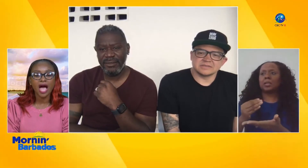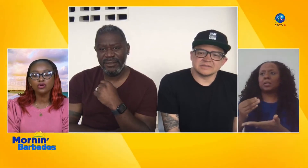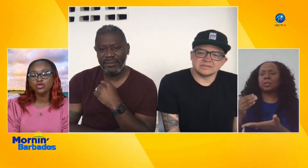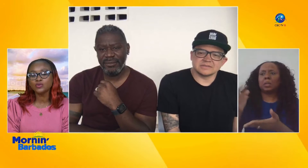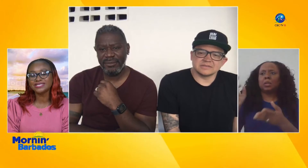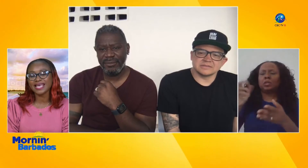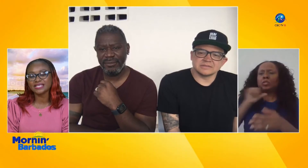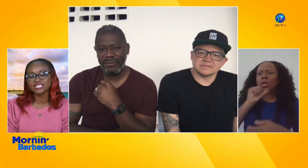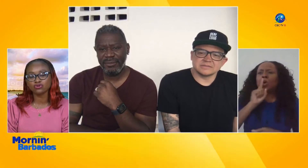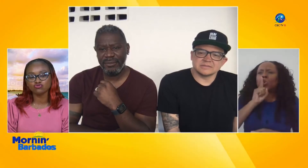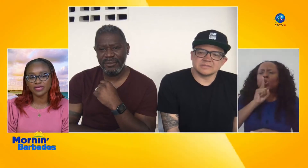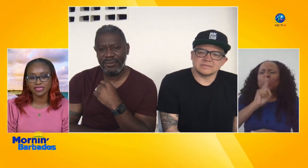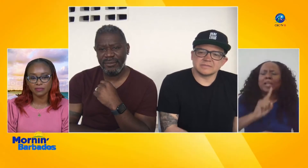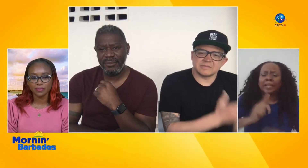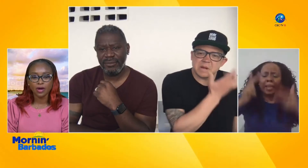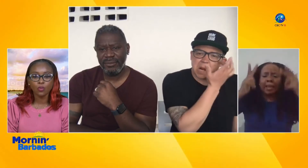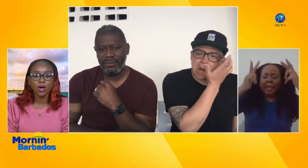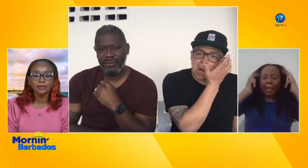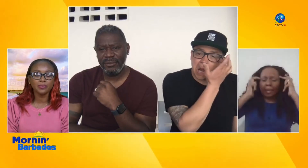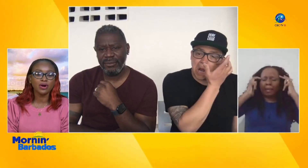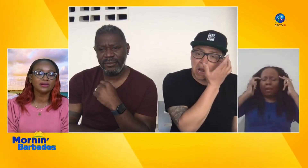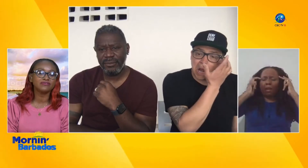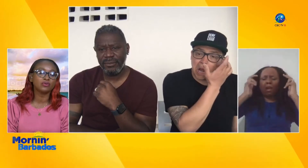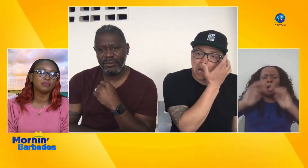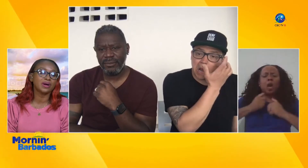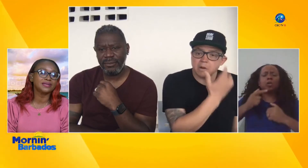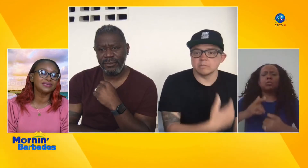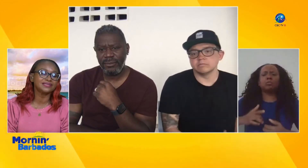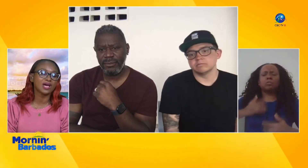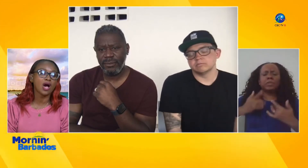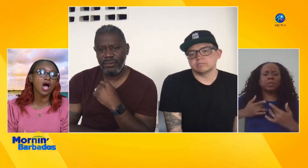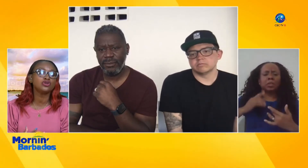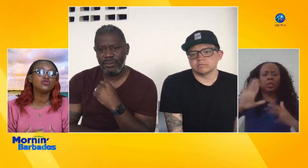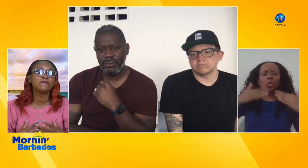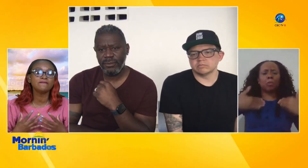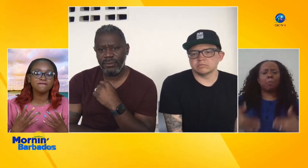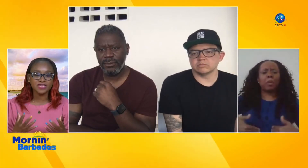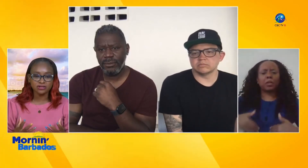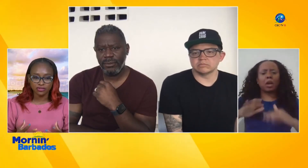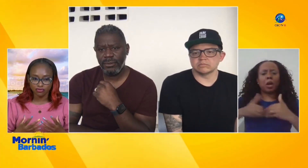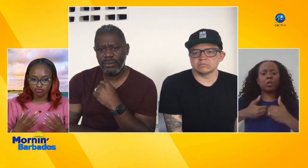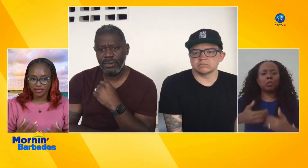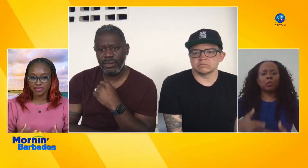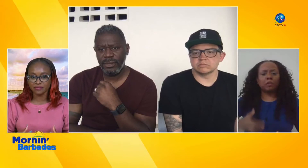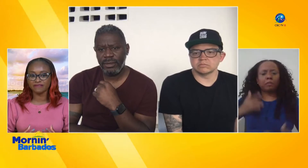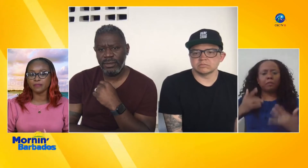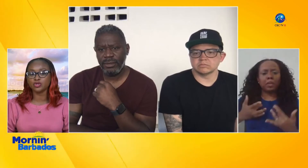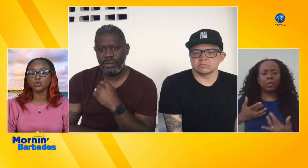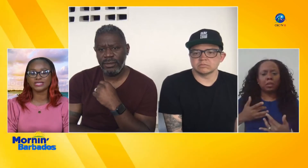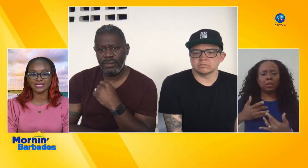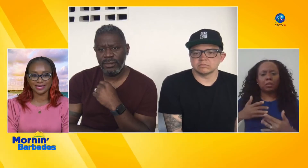how do you sense the rhythm what part of your body does how do you feel the rhythm of the music